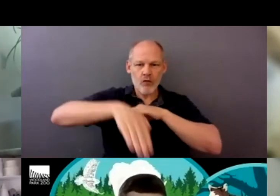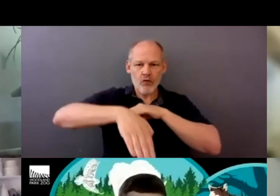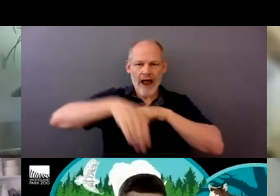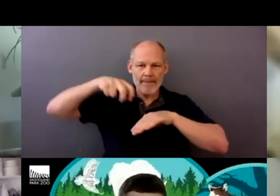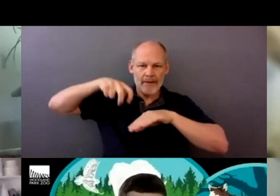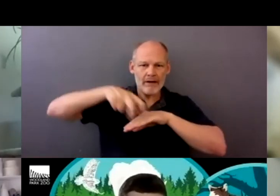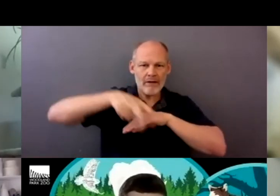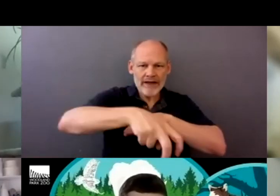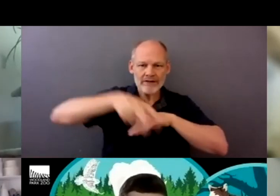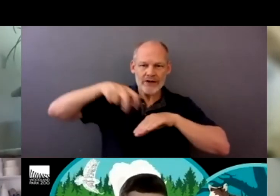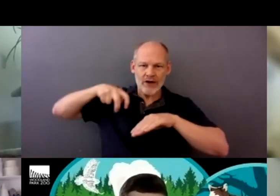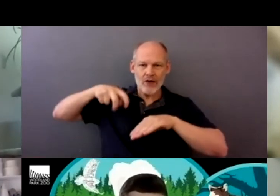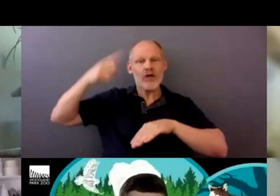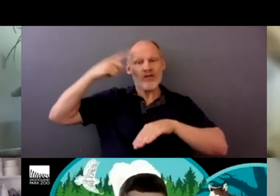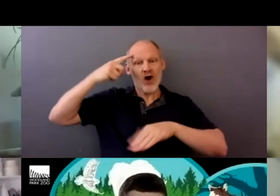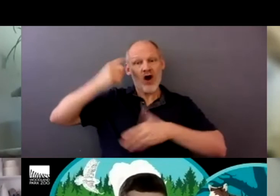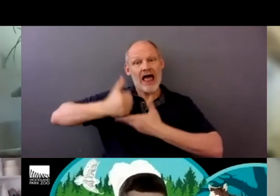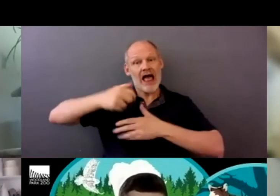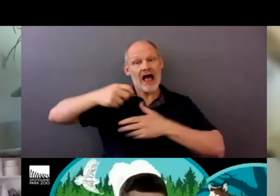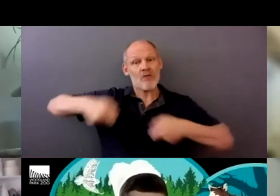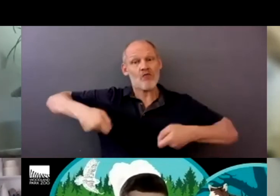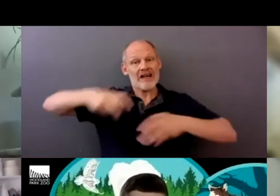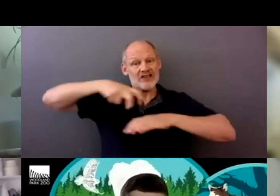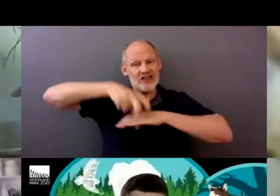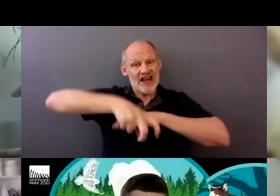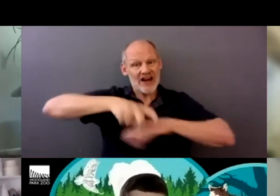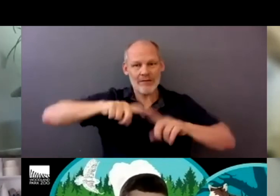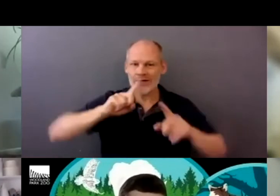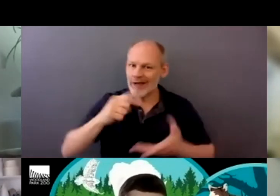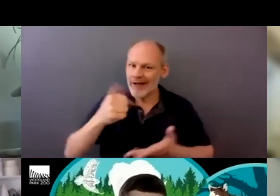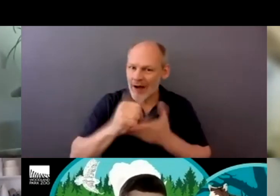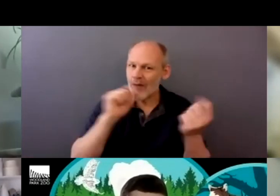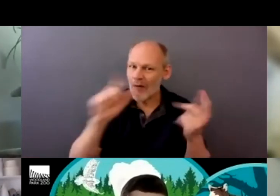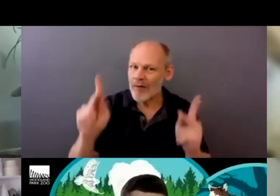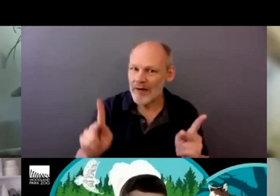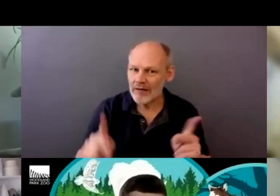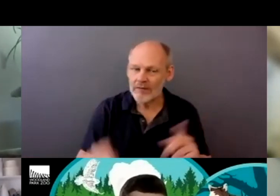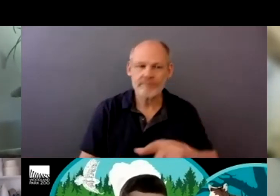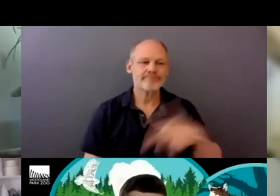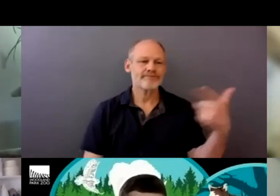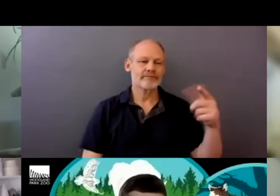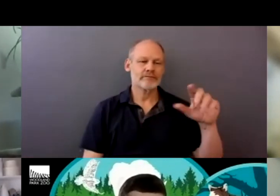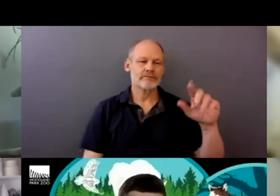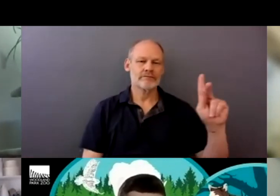Terrific. I know for me personally, I am a very visual person, and what I appreciated